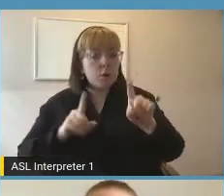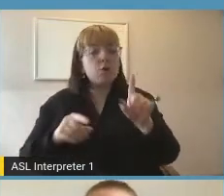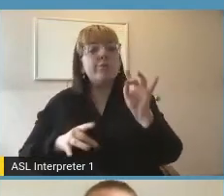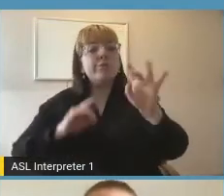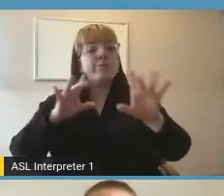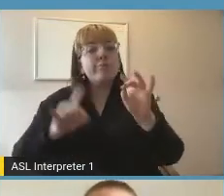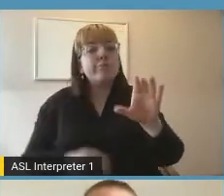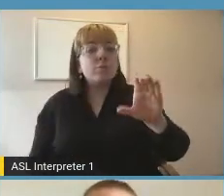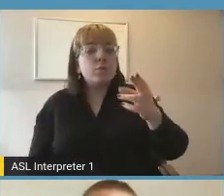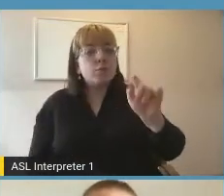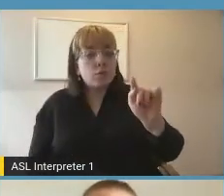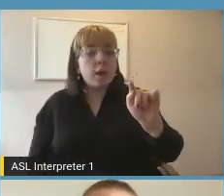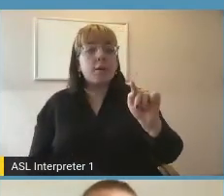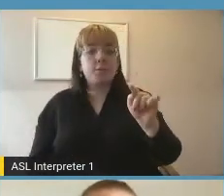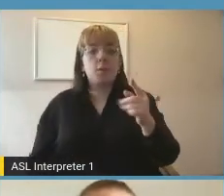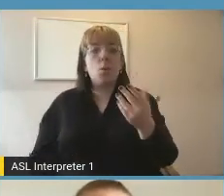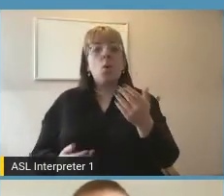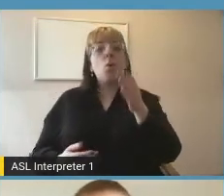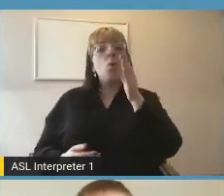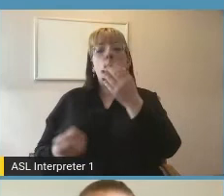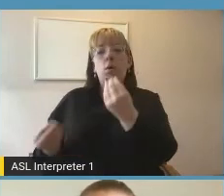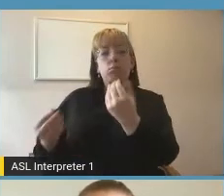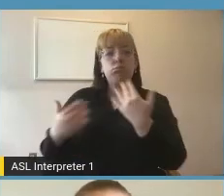will get those to me at the end. I know this can be a bit confusing and I am trying to